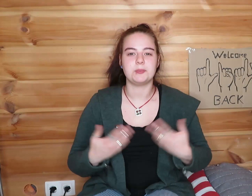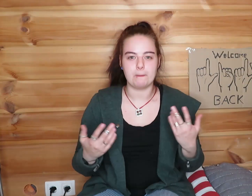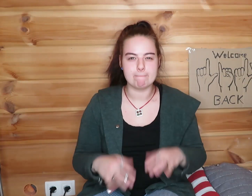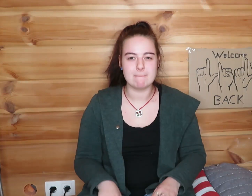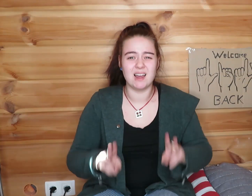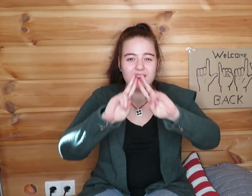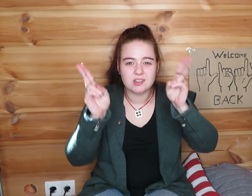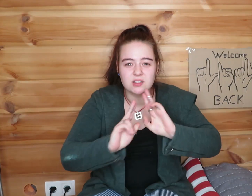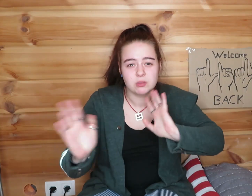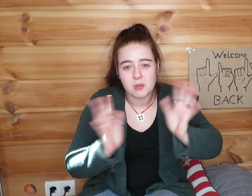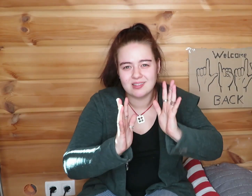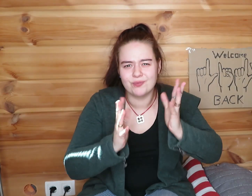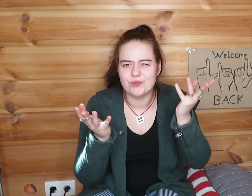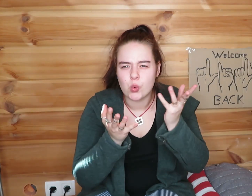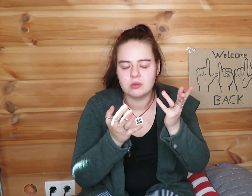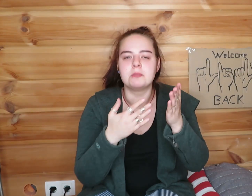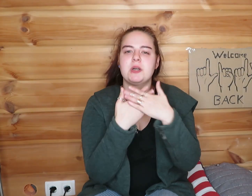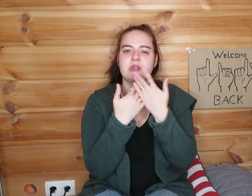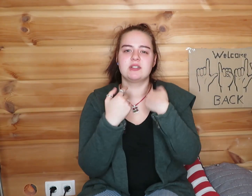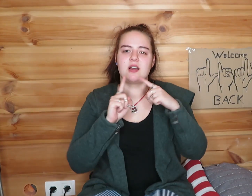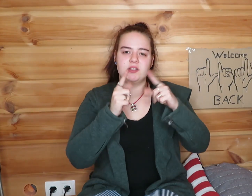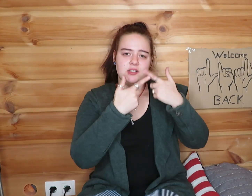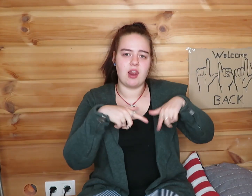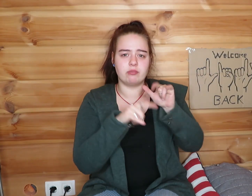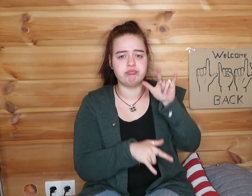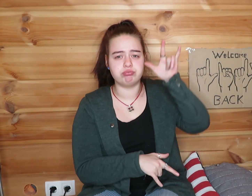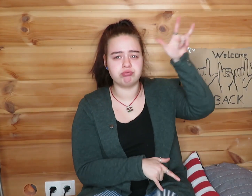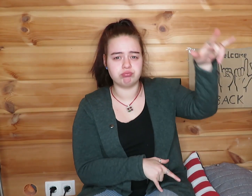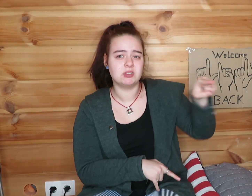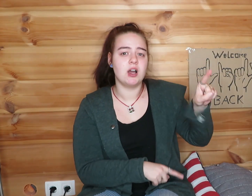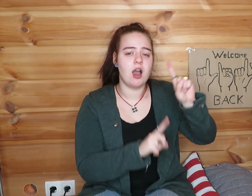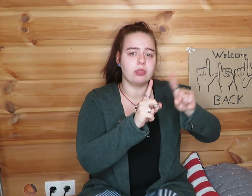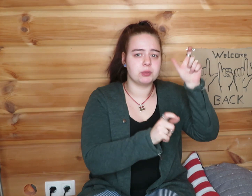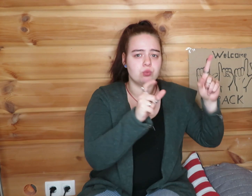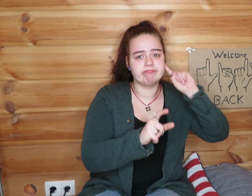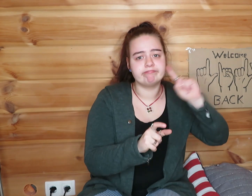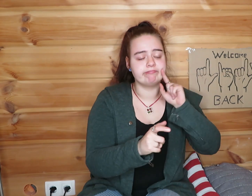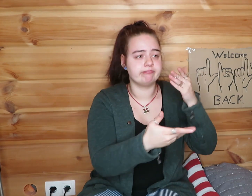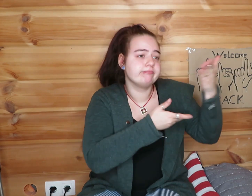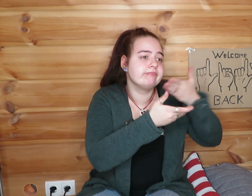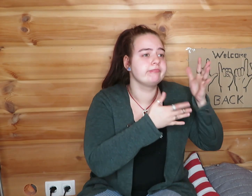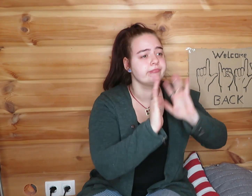Where can I use international signs? For example: You visit a different country and meet deaf people there.